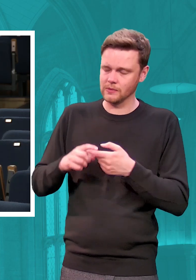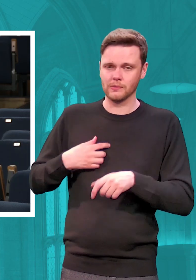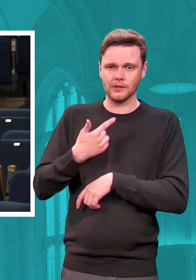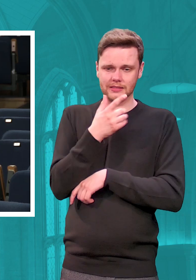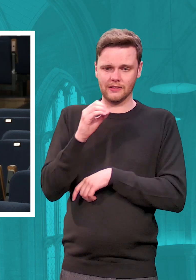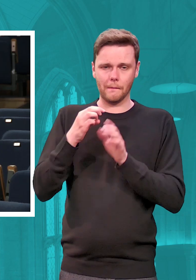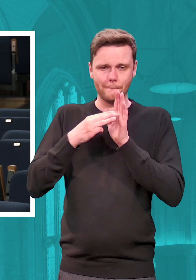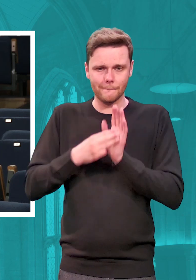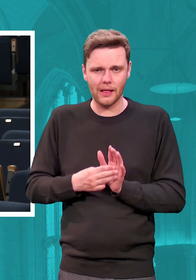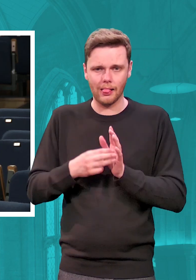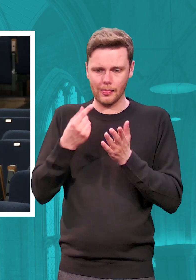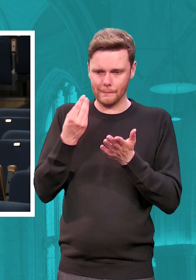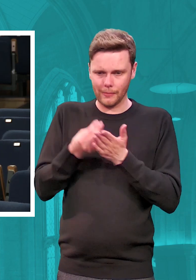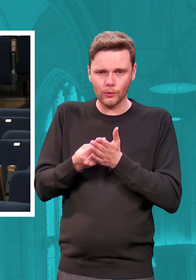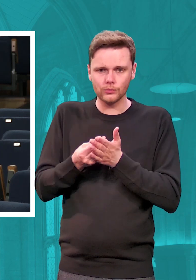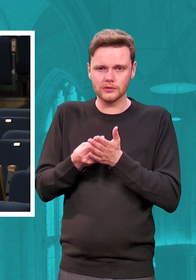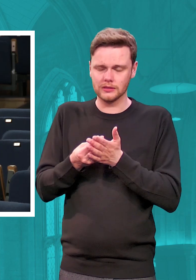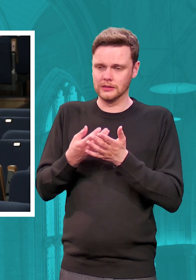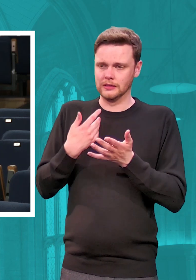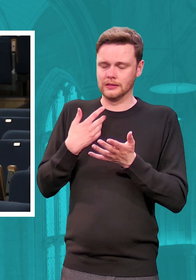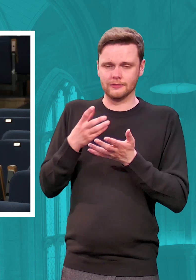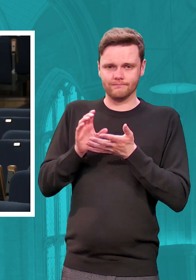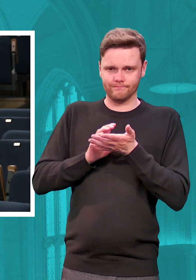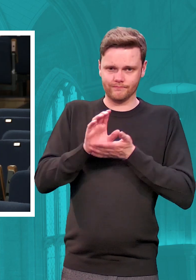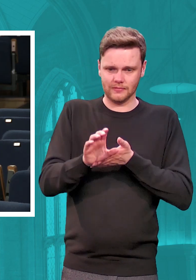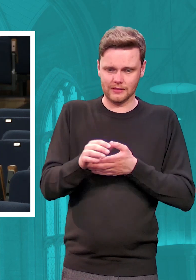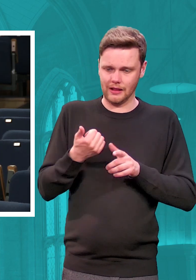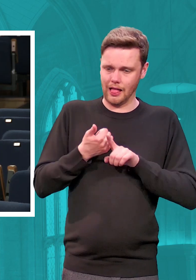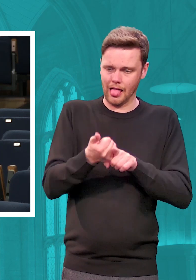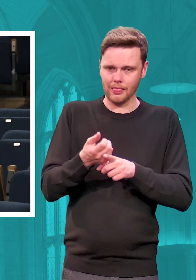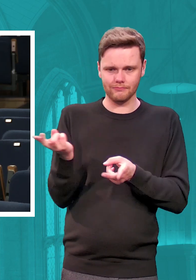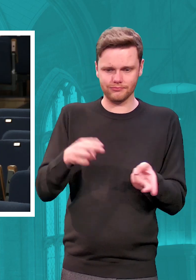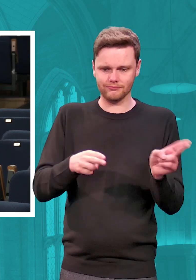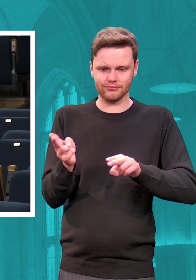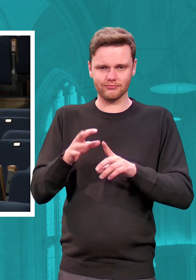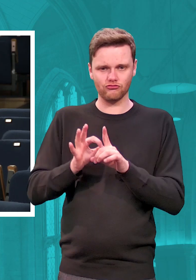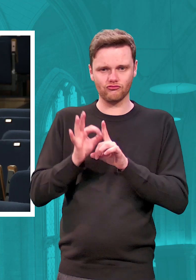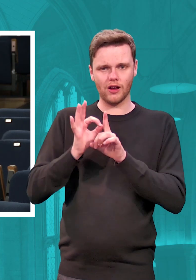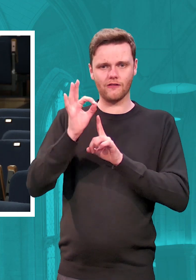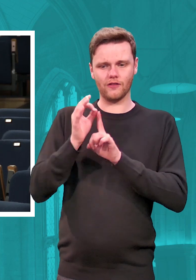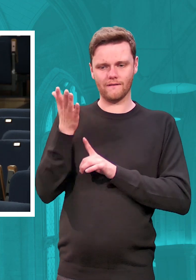of the churches reserves to help our recovery from the effect that the pandemic has had